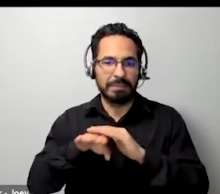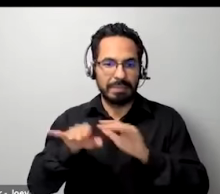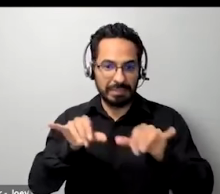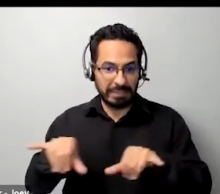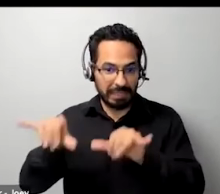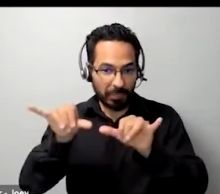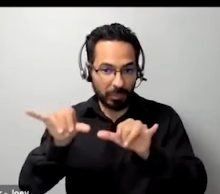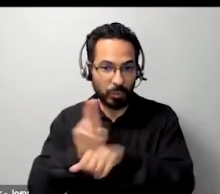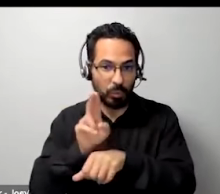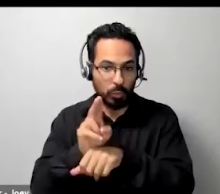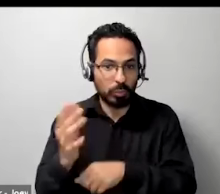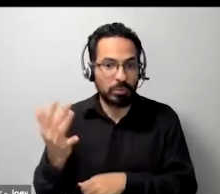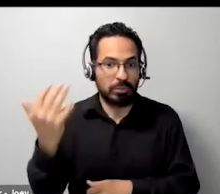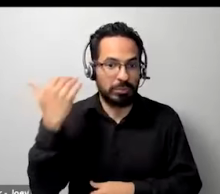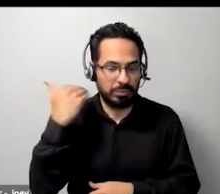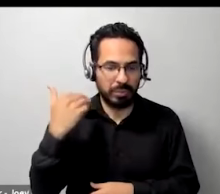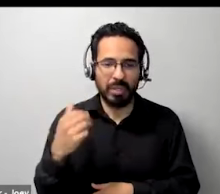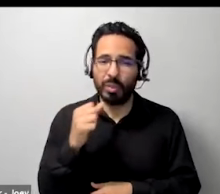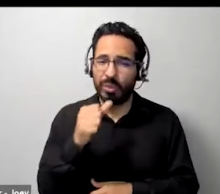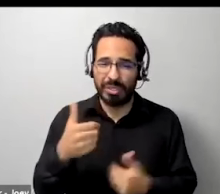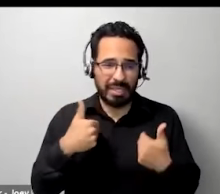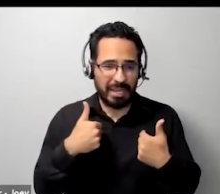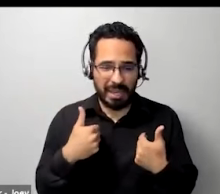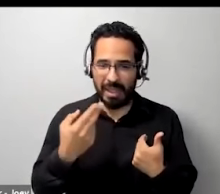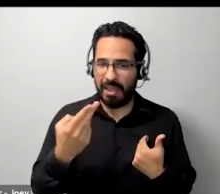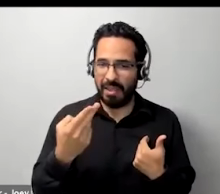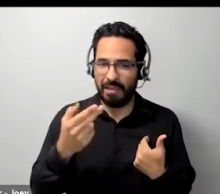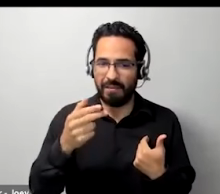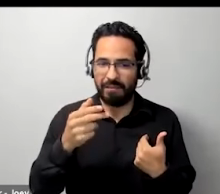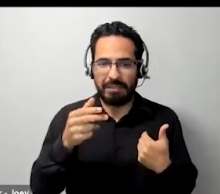Back in that day, we didn't have harmonized standards across the world,